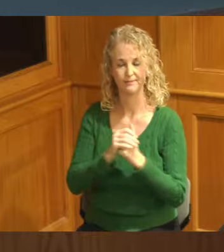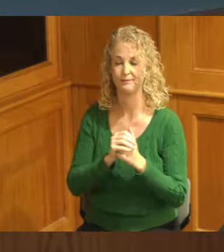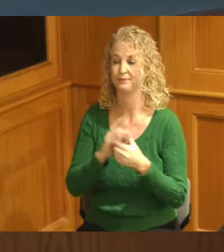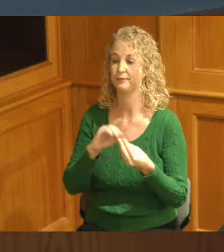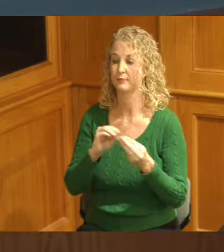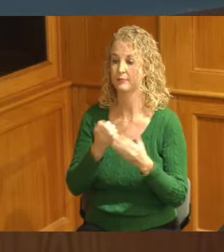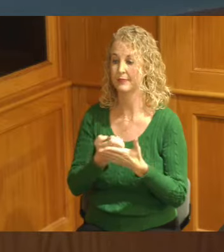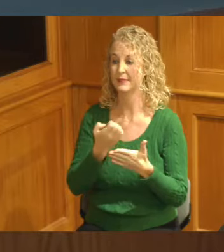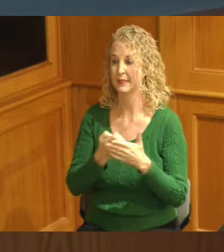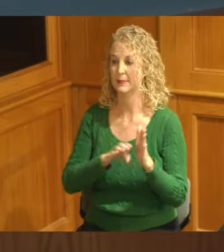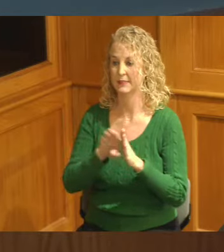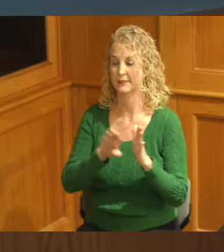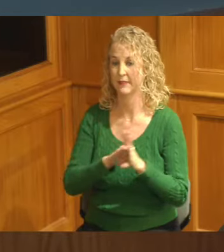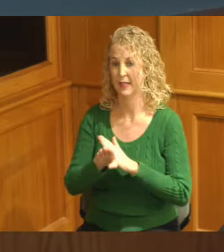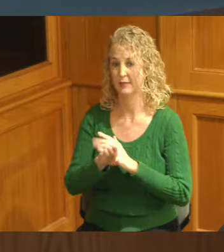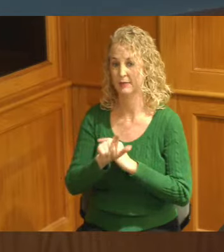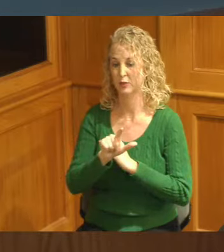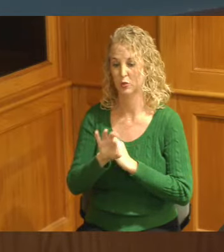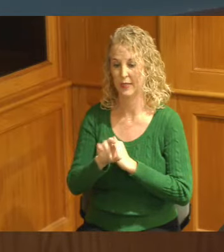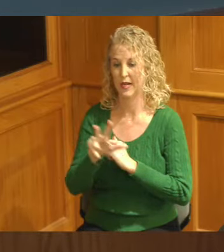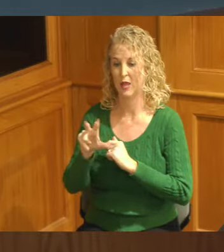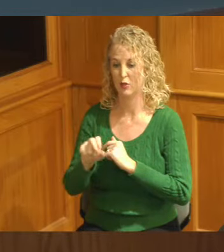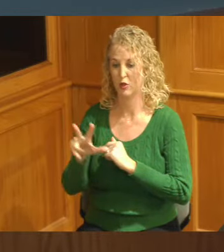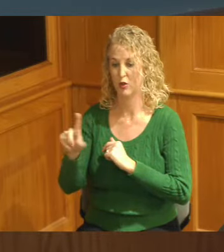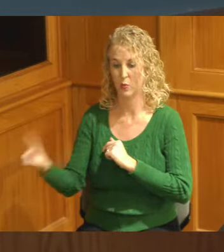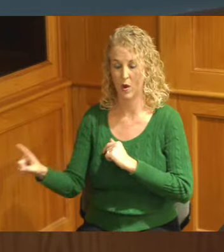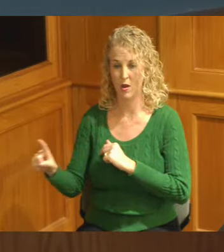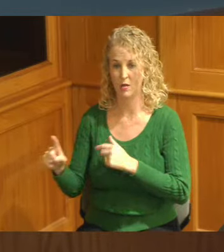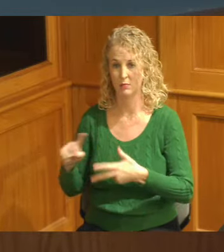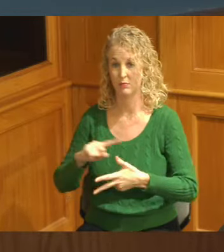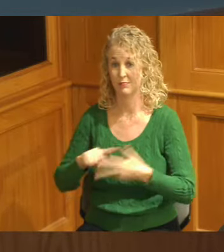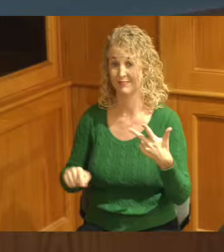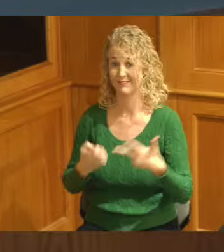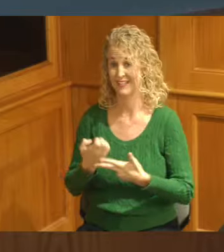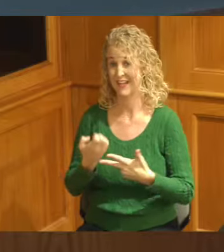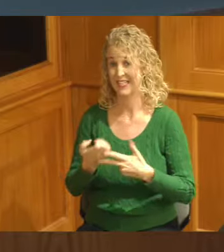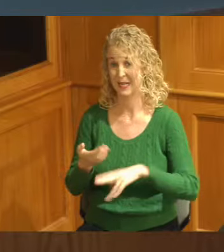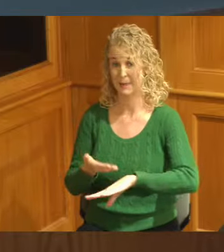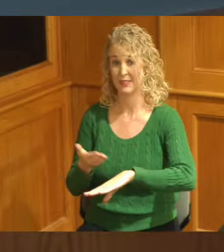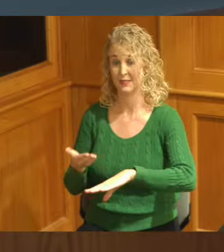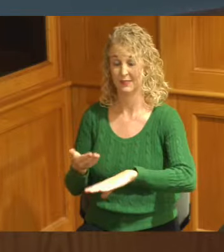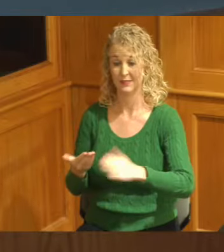economic development 29,30 and 31, we just talked about the importance of economic development and